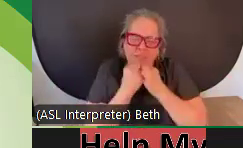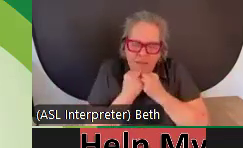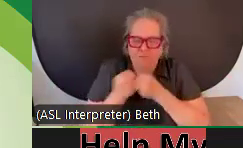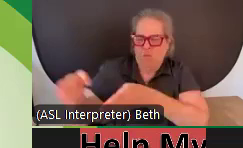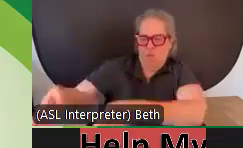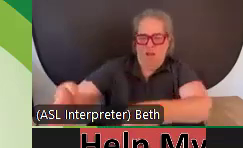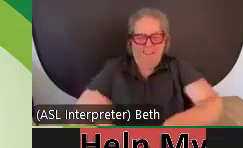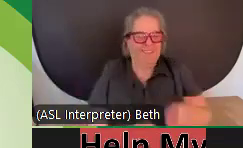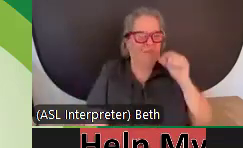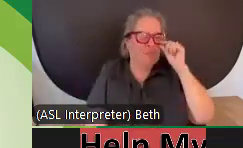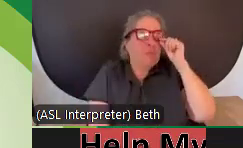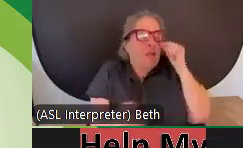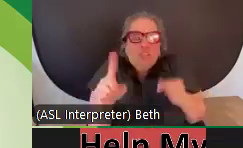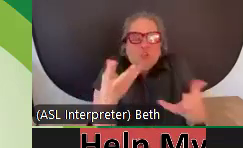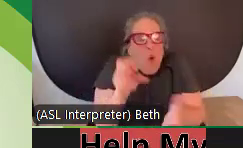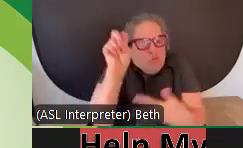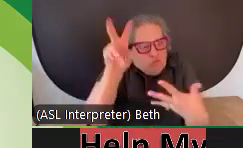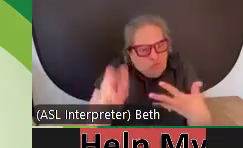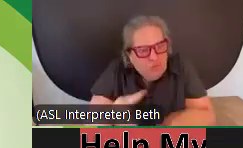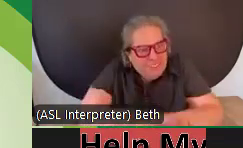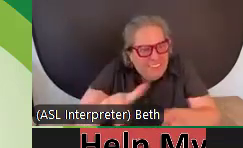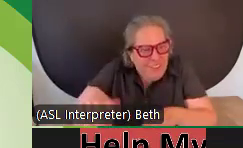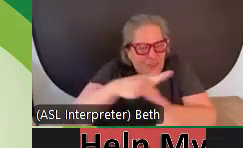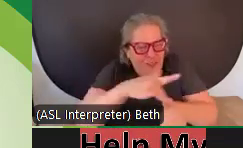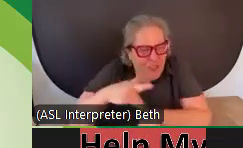I'm just going to go over a little bit of resources that are available at the state level.